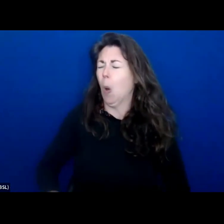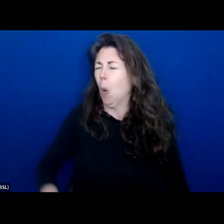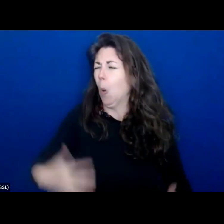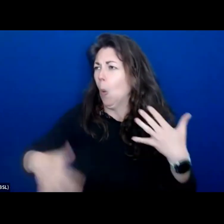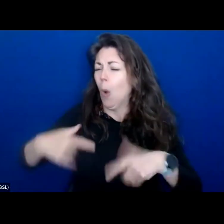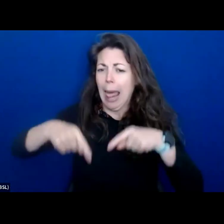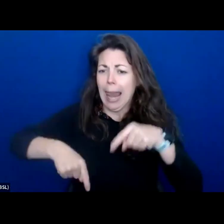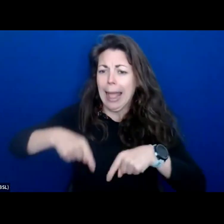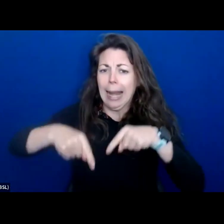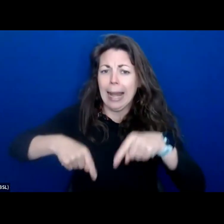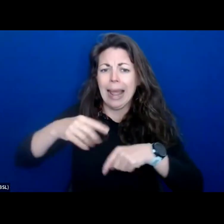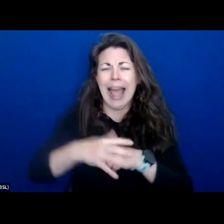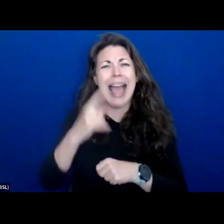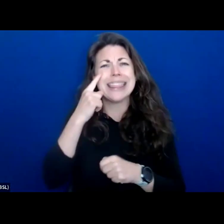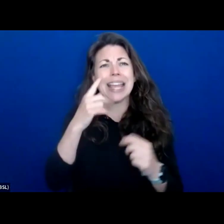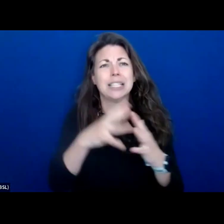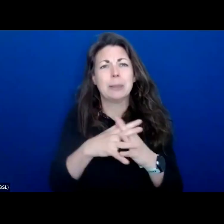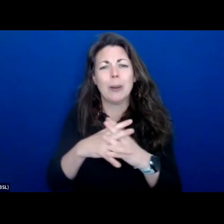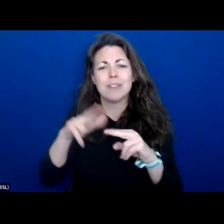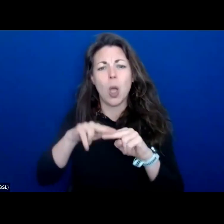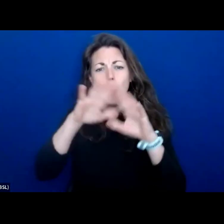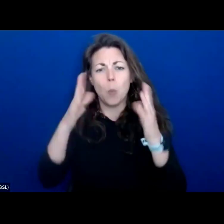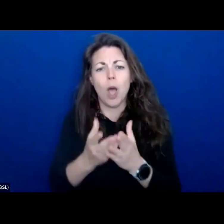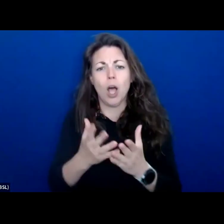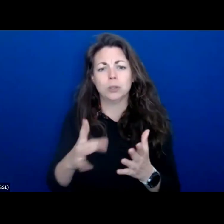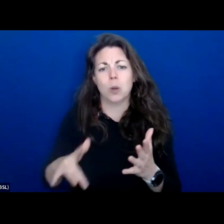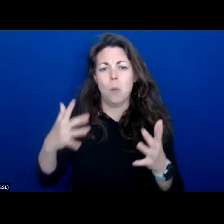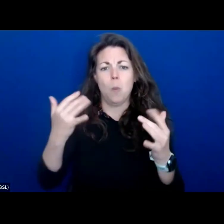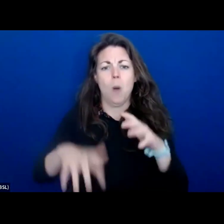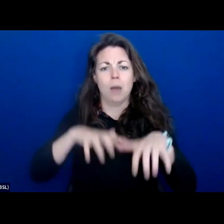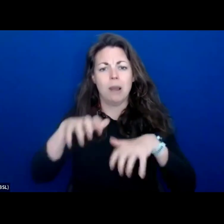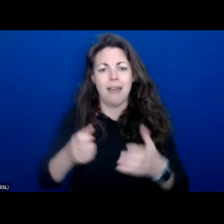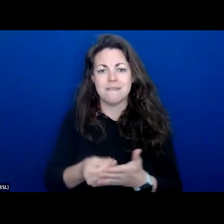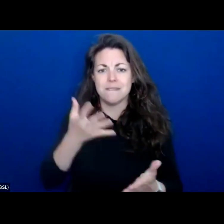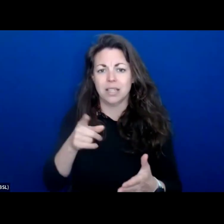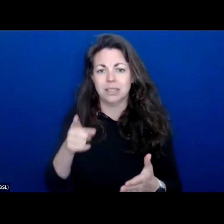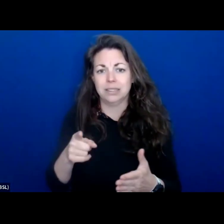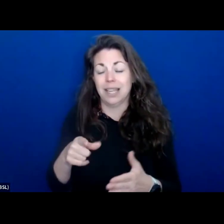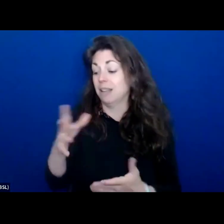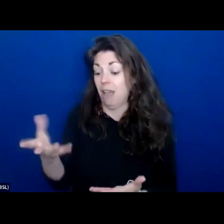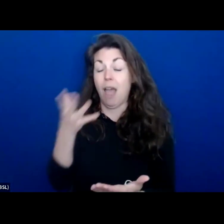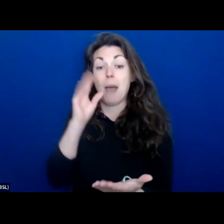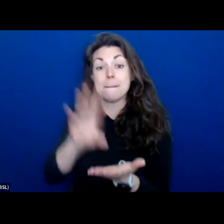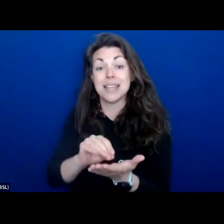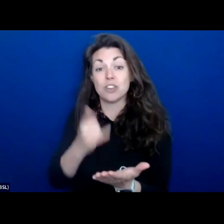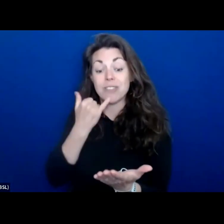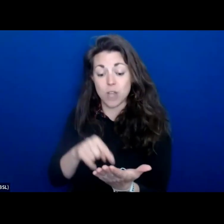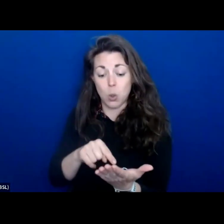I think it was the World Wildlife Fund. And I had a phone message. "Ms. Kara Yar Khan, this is a call from the United